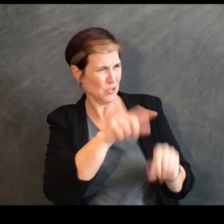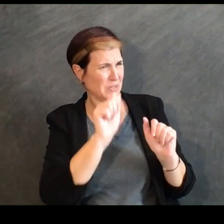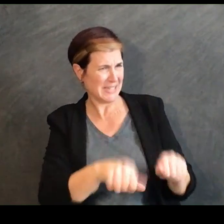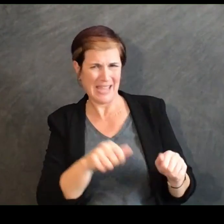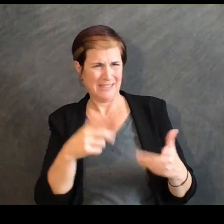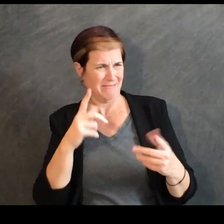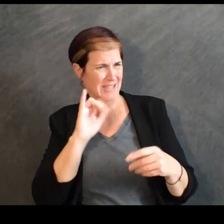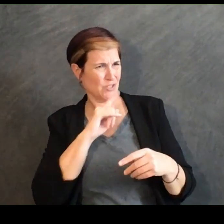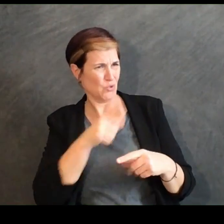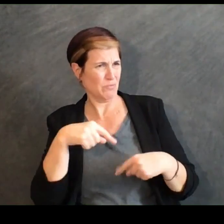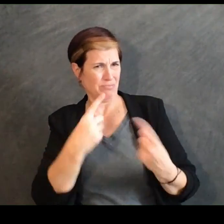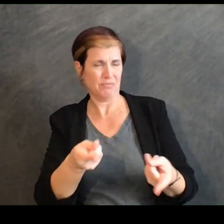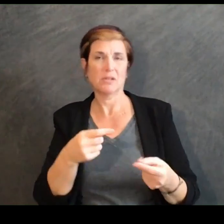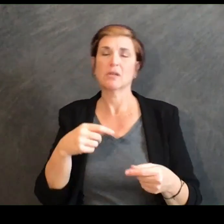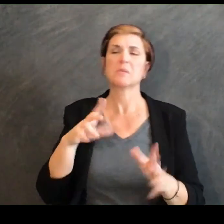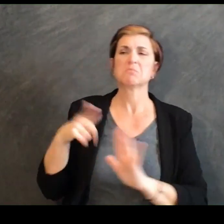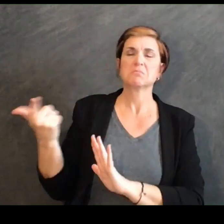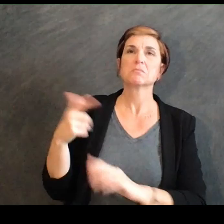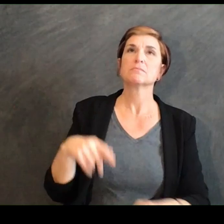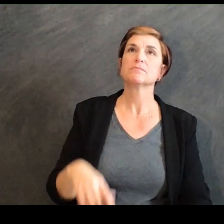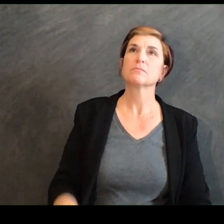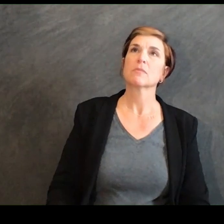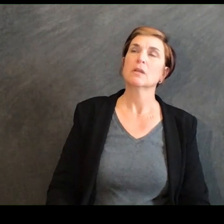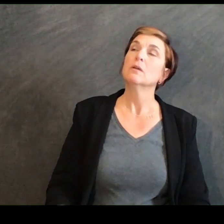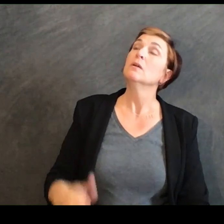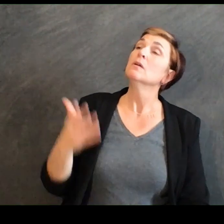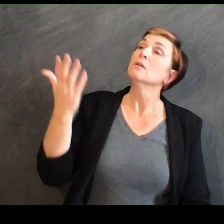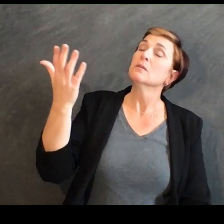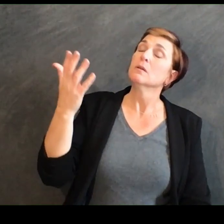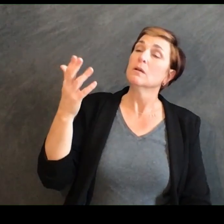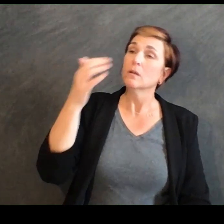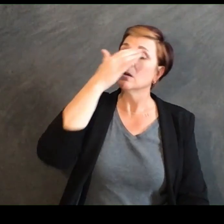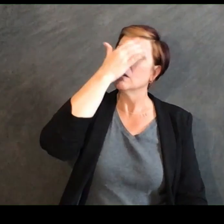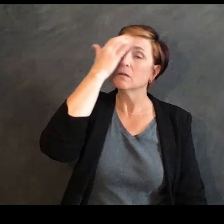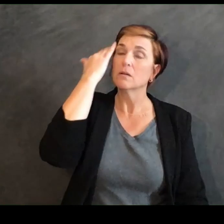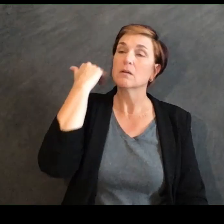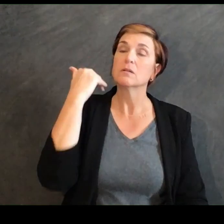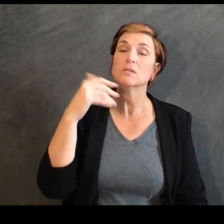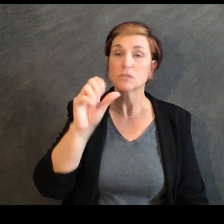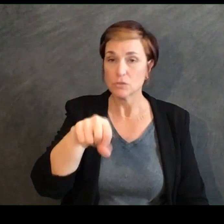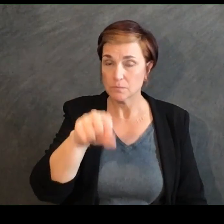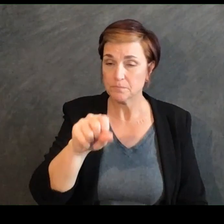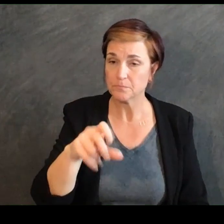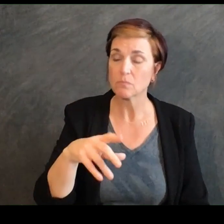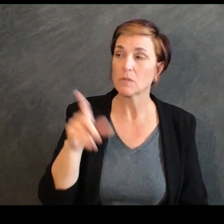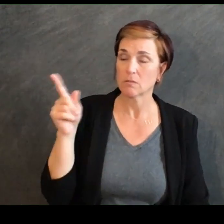said and dr. Fauci has articulated the nature of our current system where the